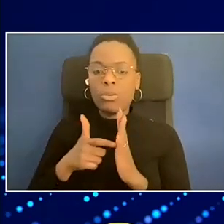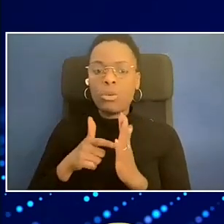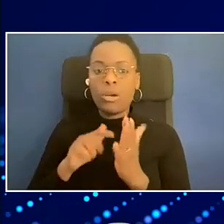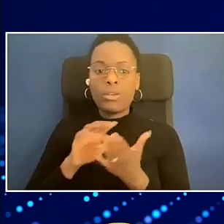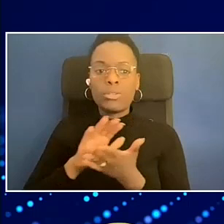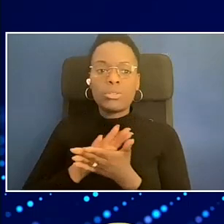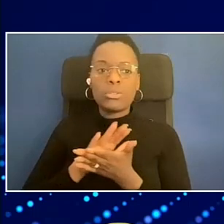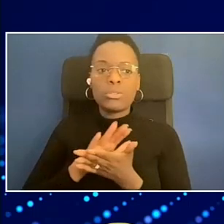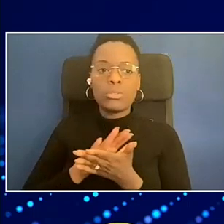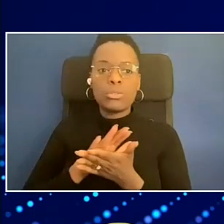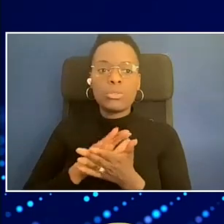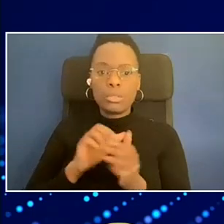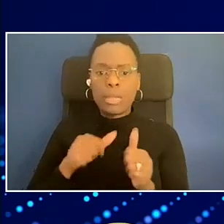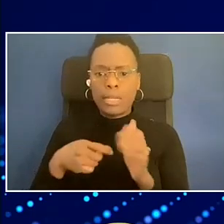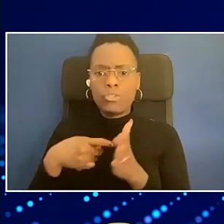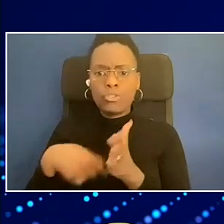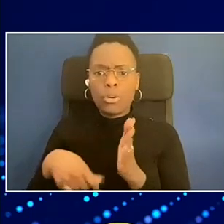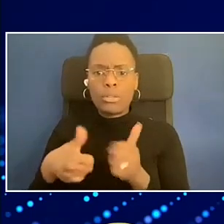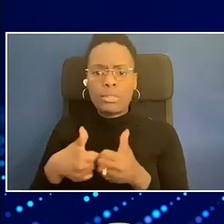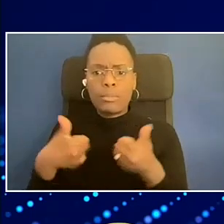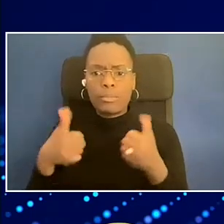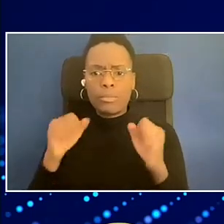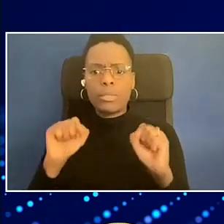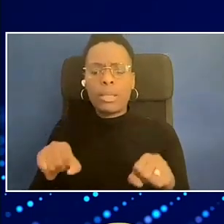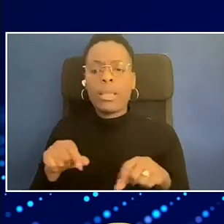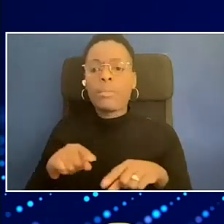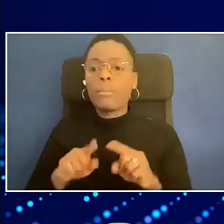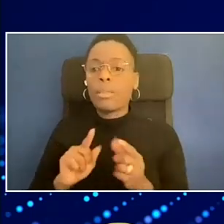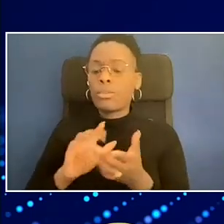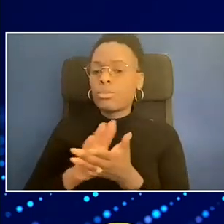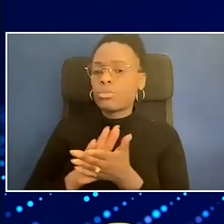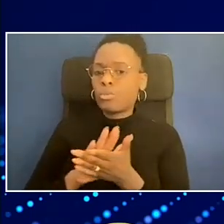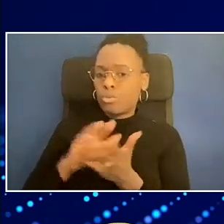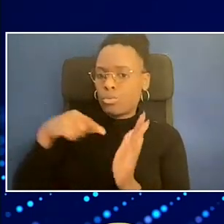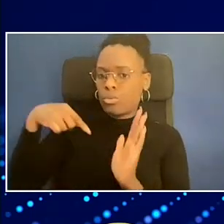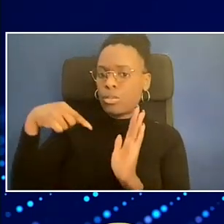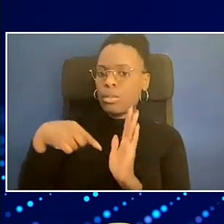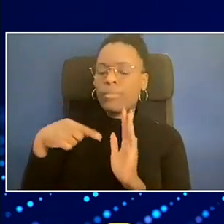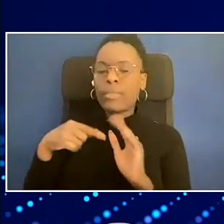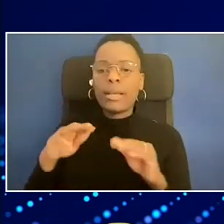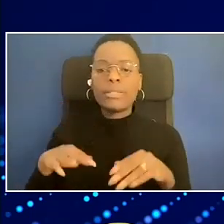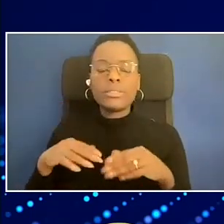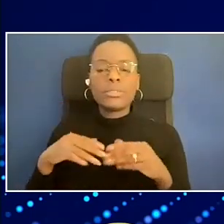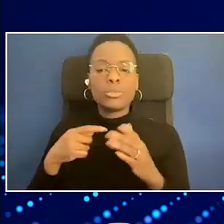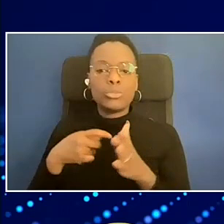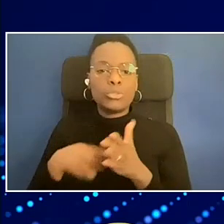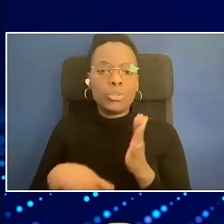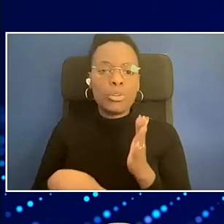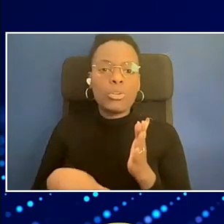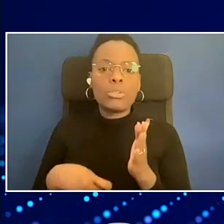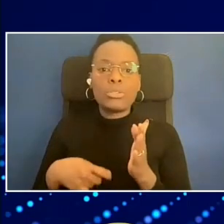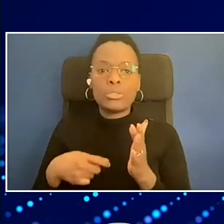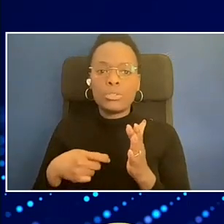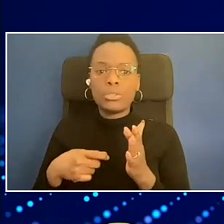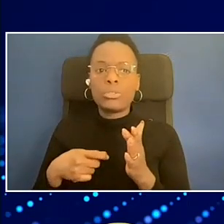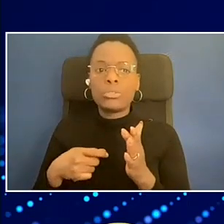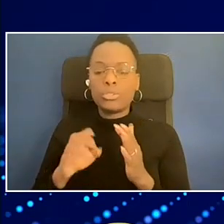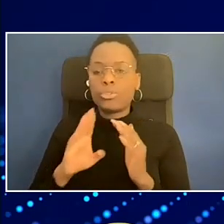separately, but they ultimately- the school has to be the one that charges them and directly for the materials.